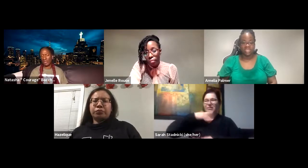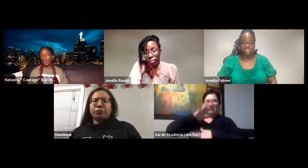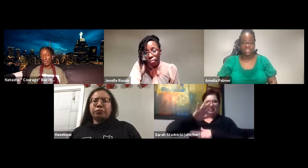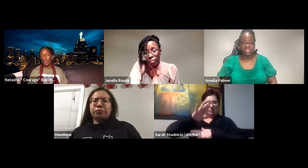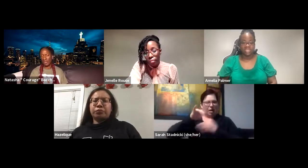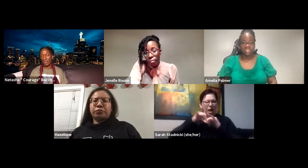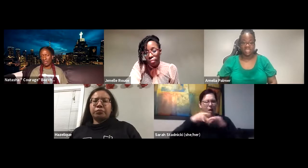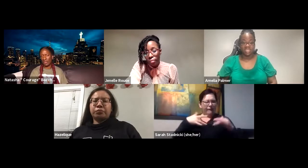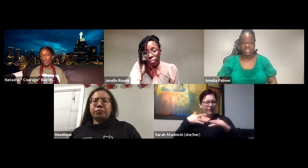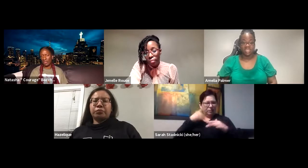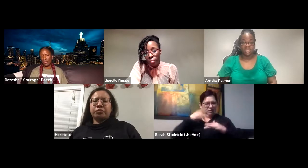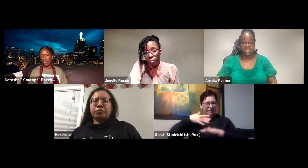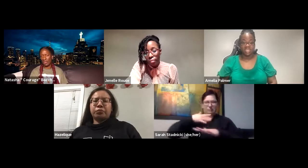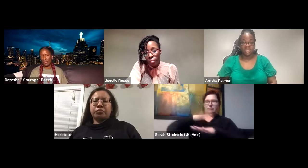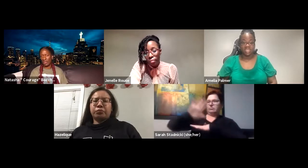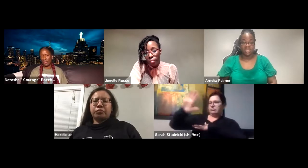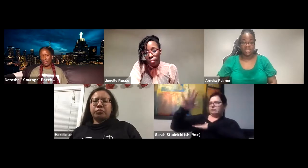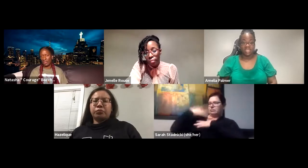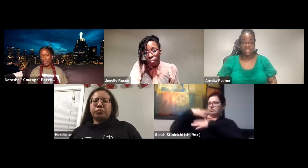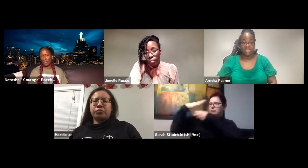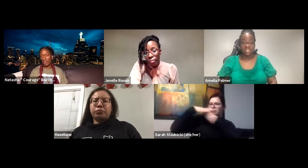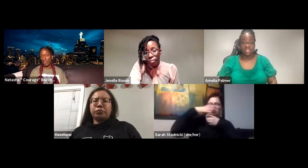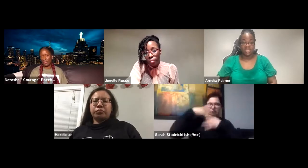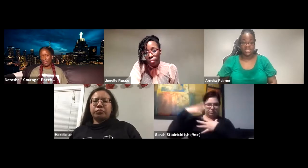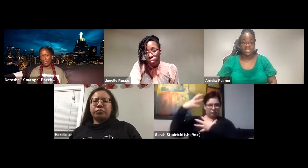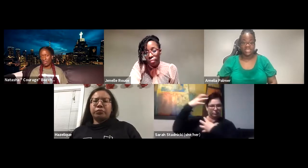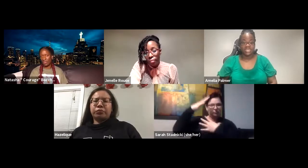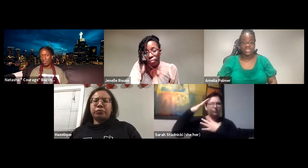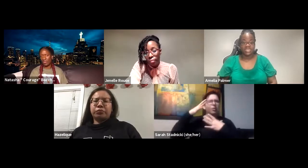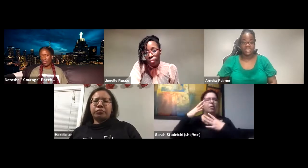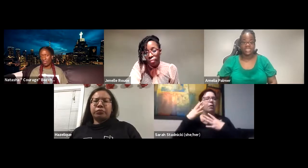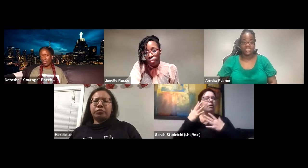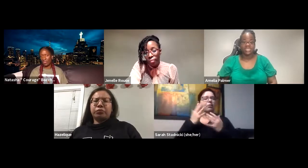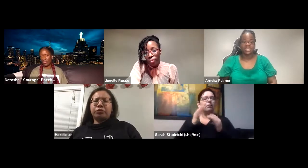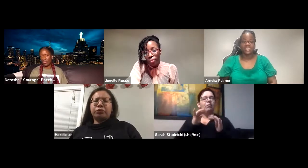the language and like you'd mention like how does that make you feel when you feel that